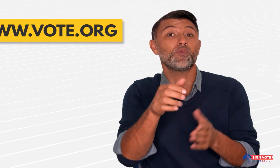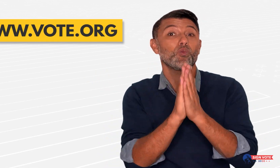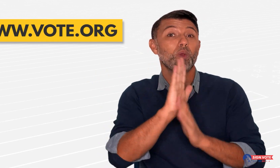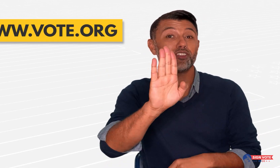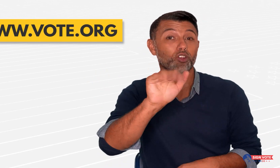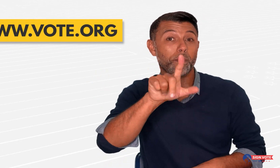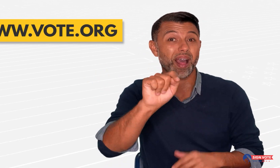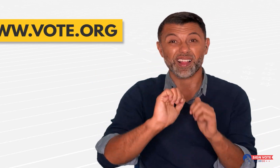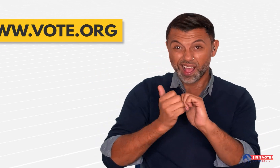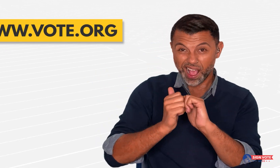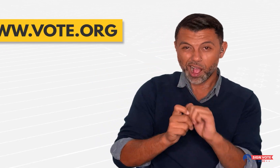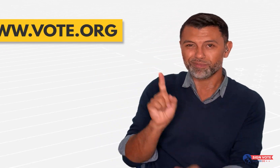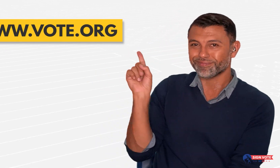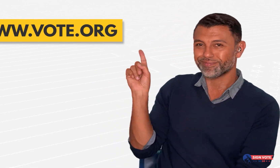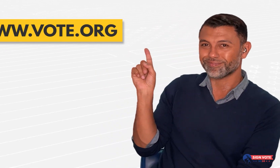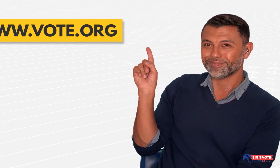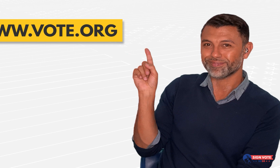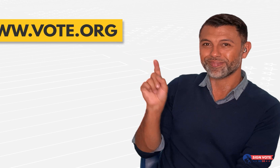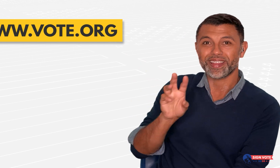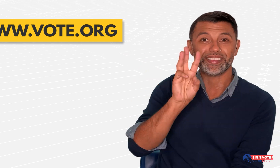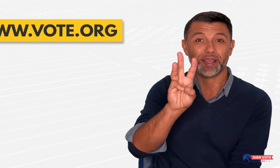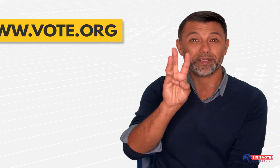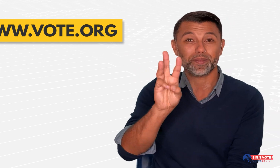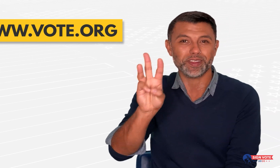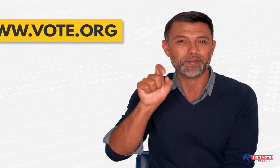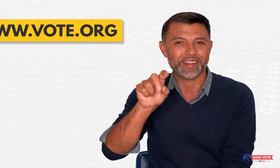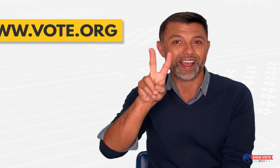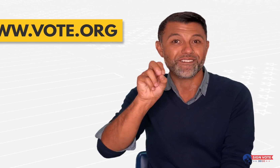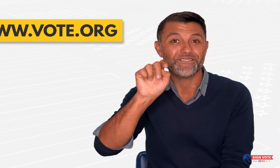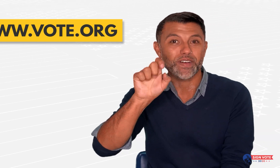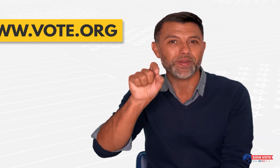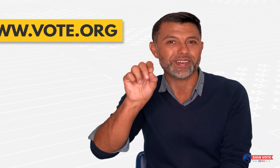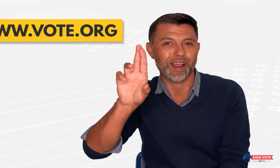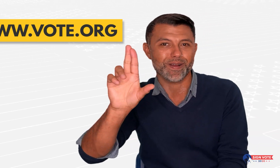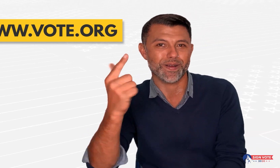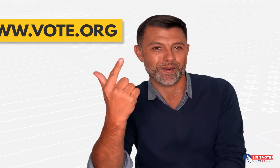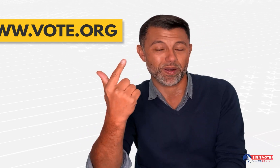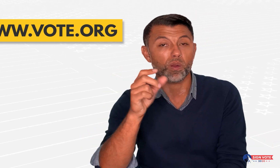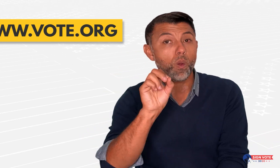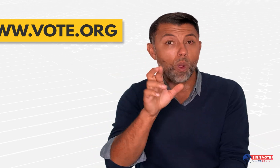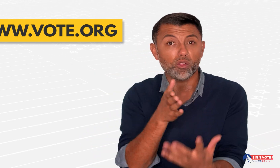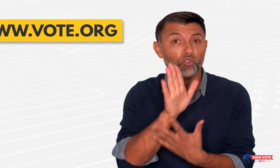Here's how you can request your ballot: go to www.vote.org